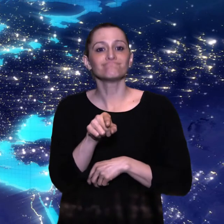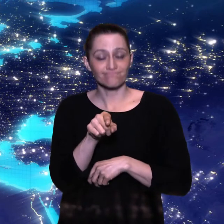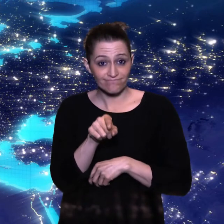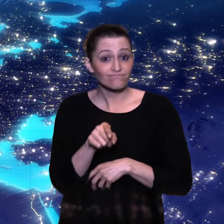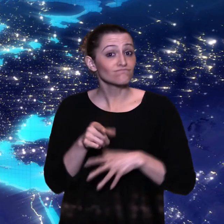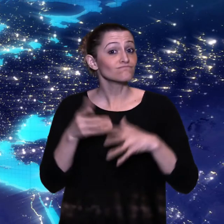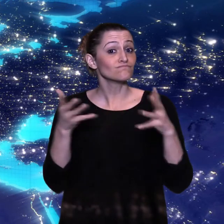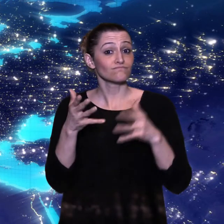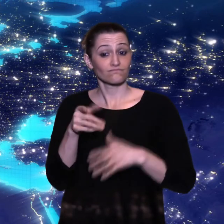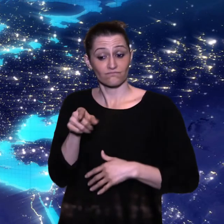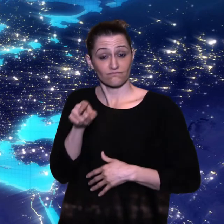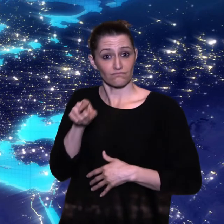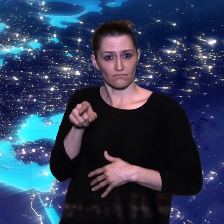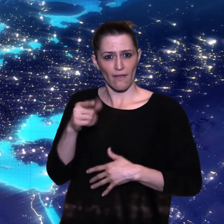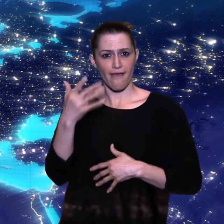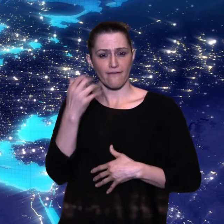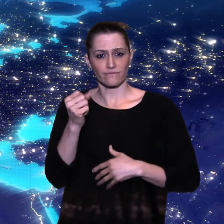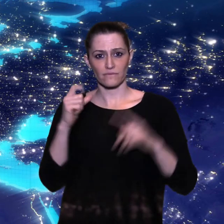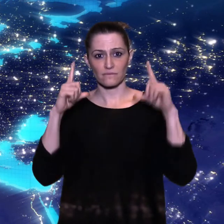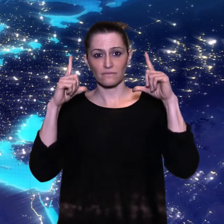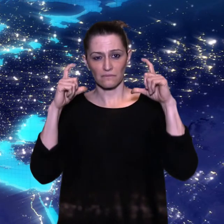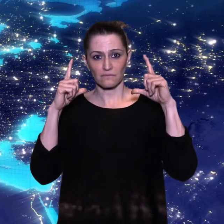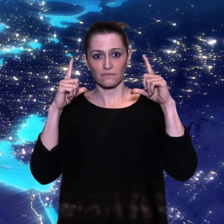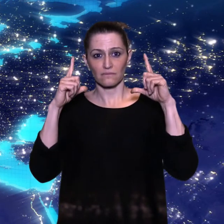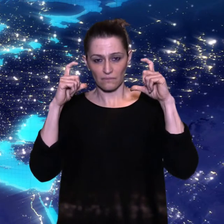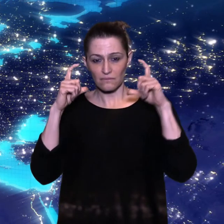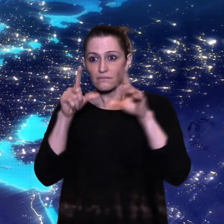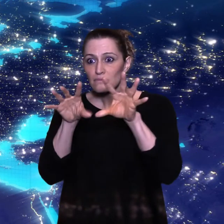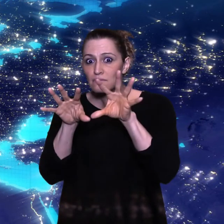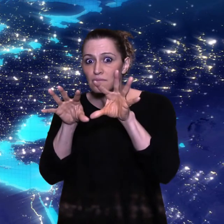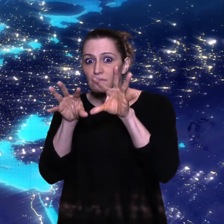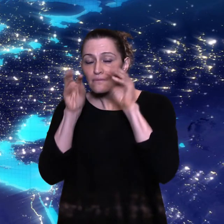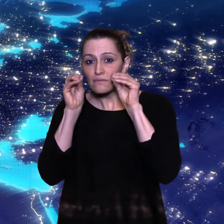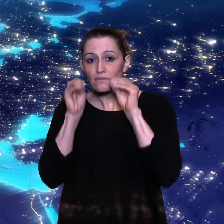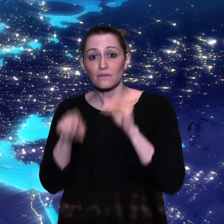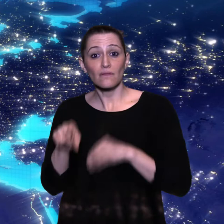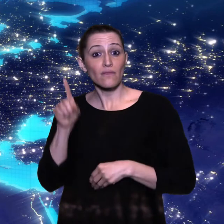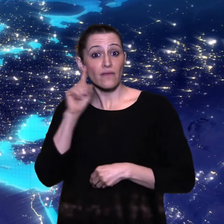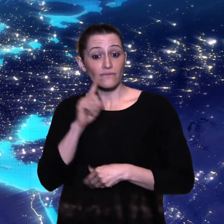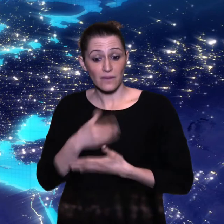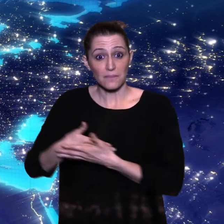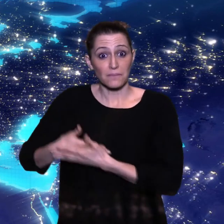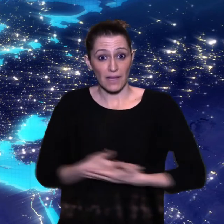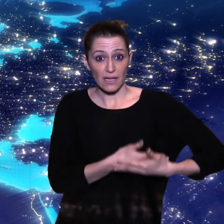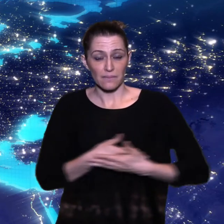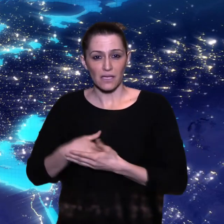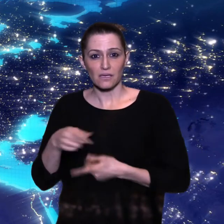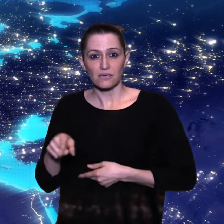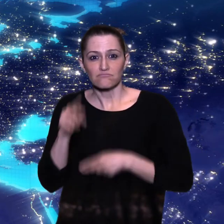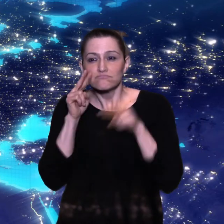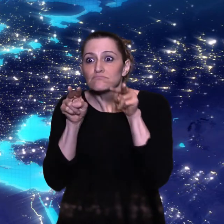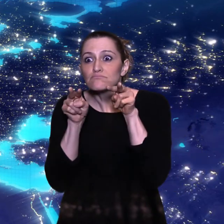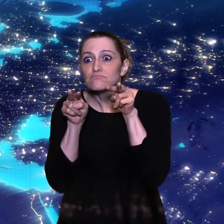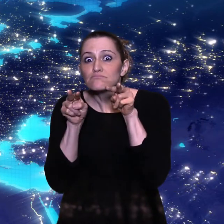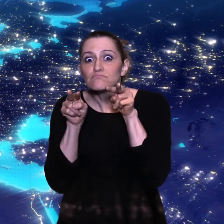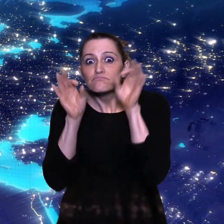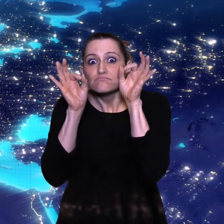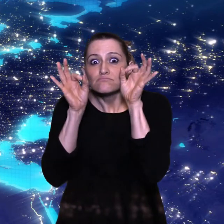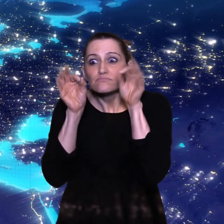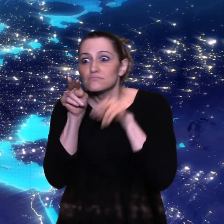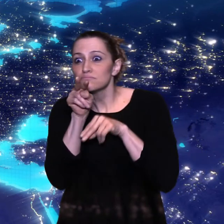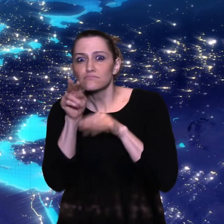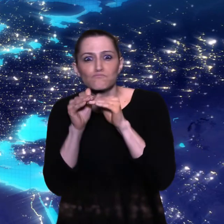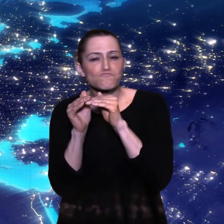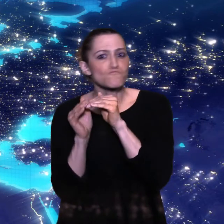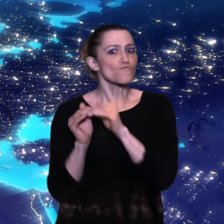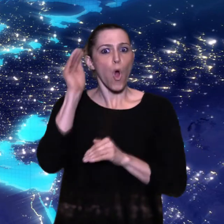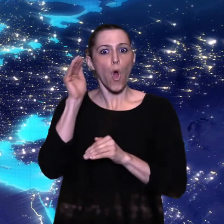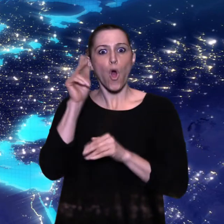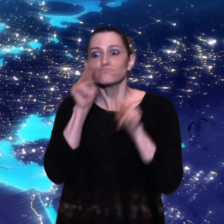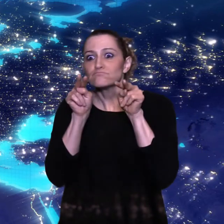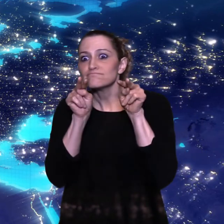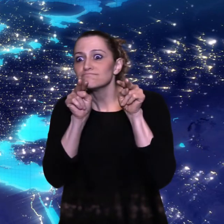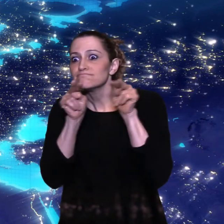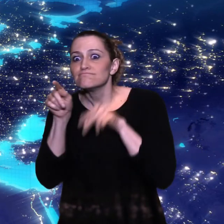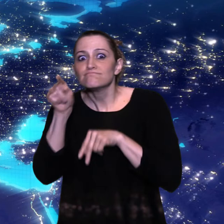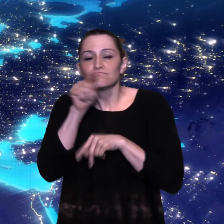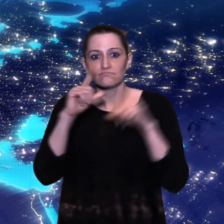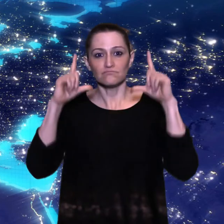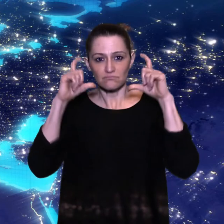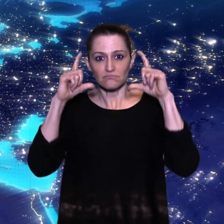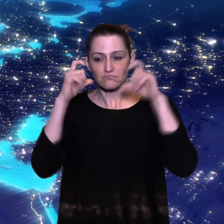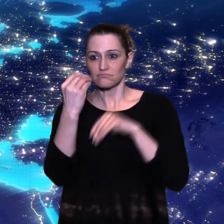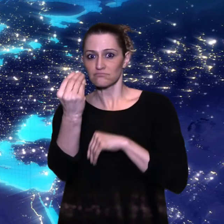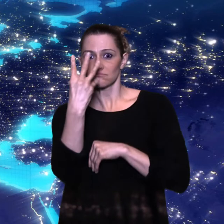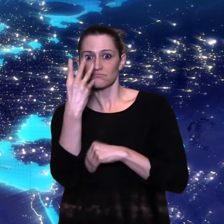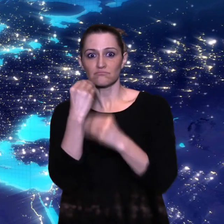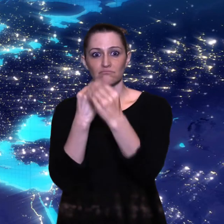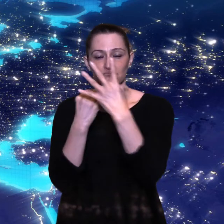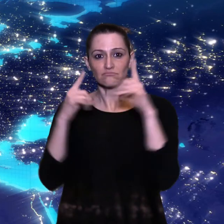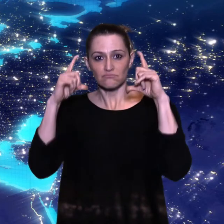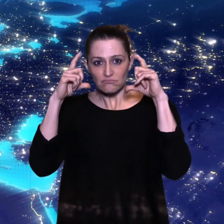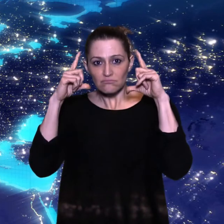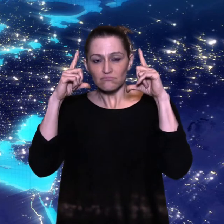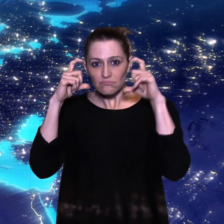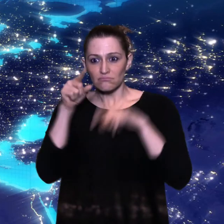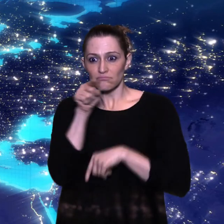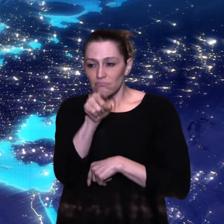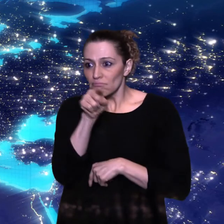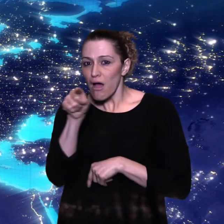than hearing babies. The researchers also noticed that